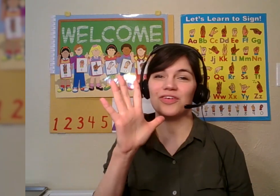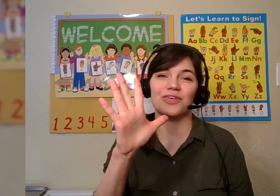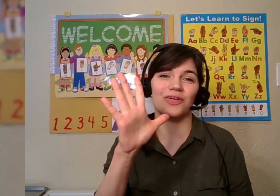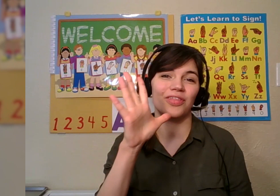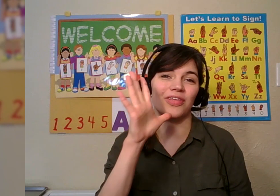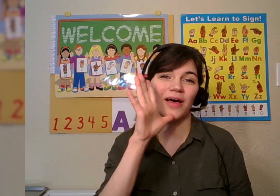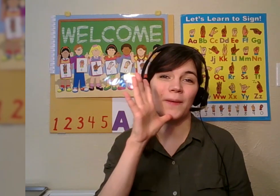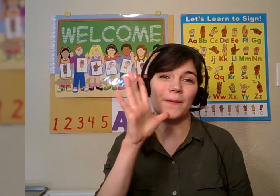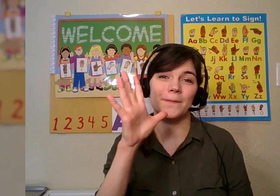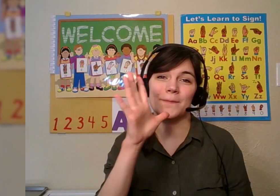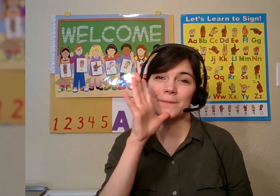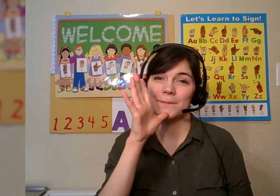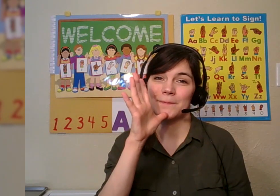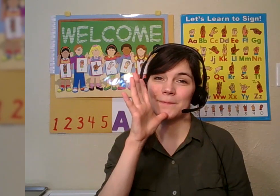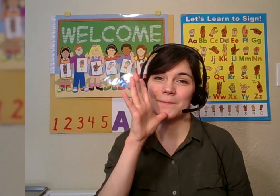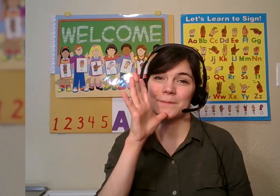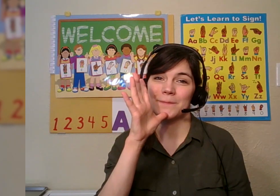the... *signs*